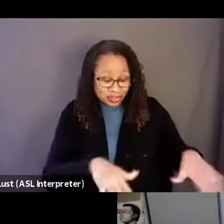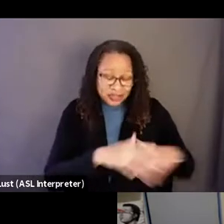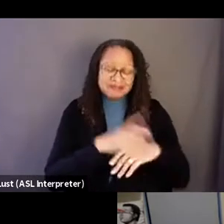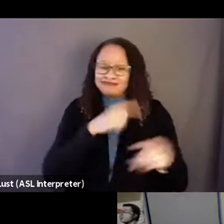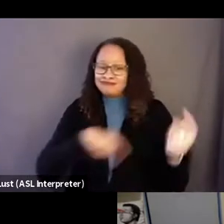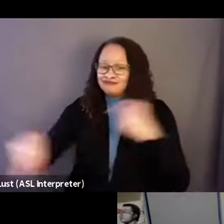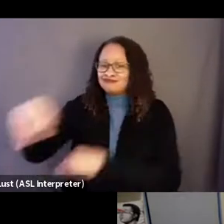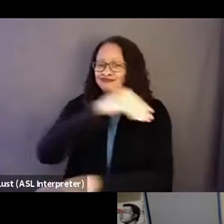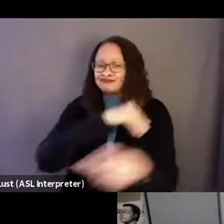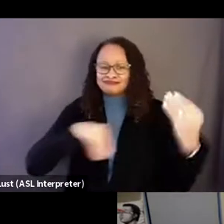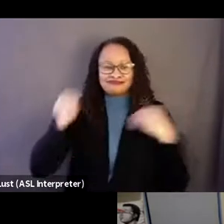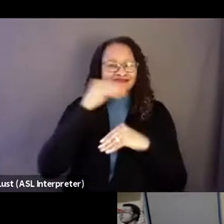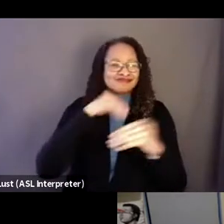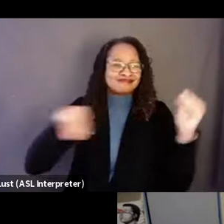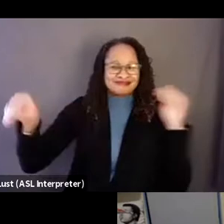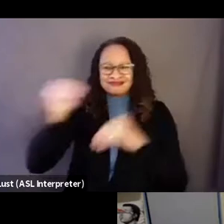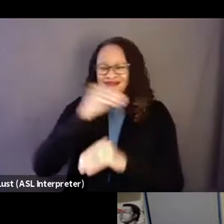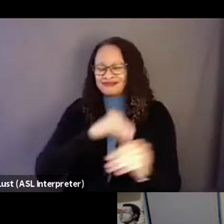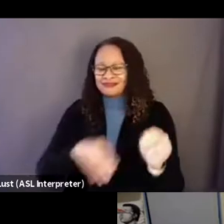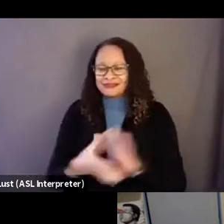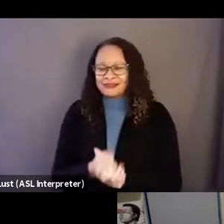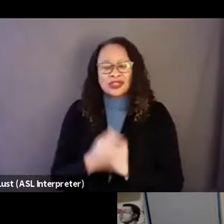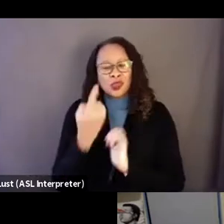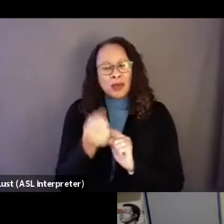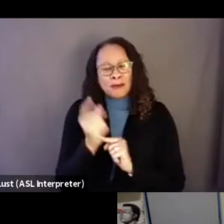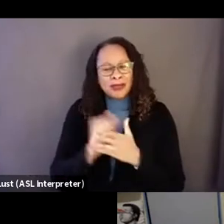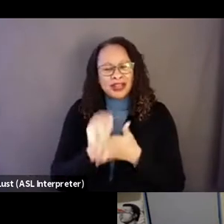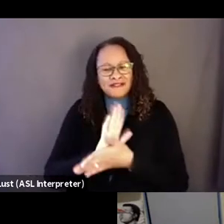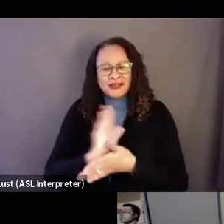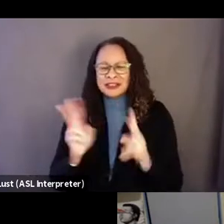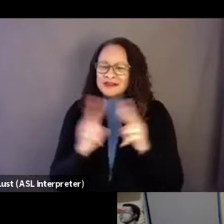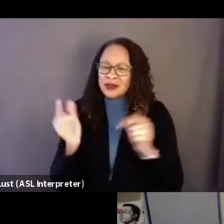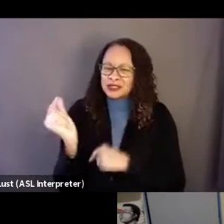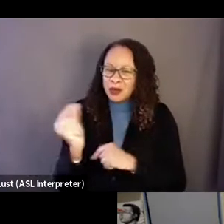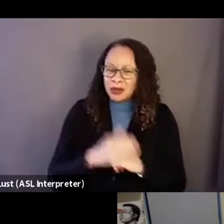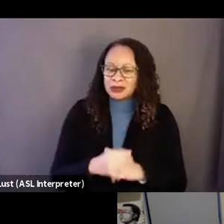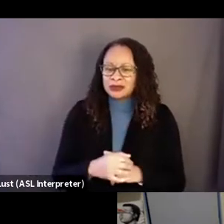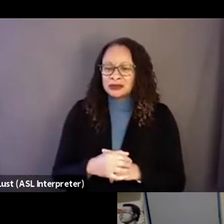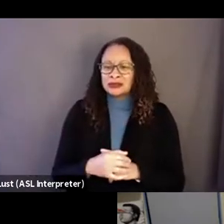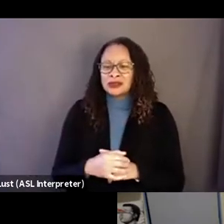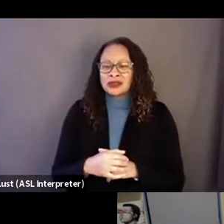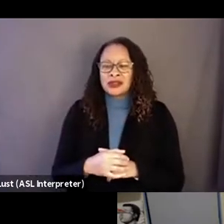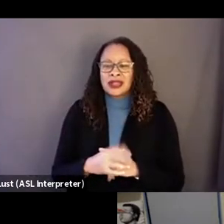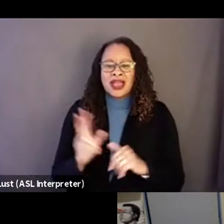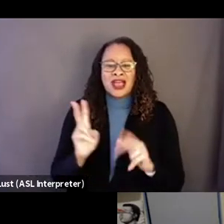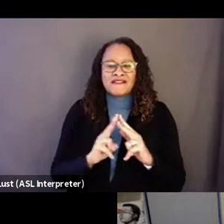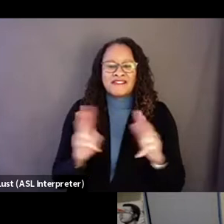I have a lot of favorite moments. But, where a really young child is telling